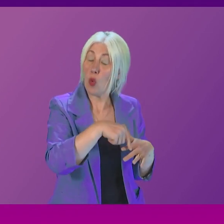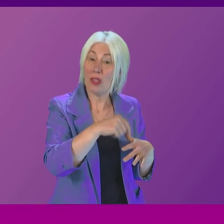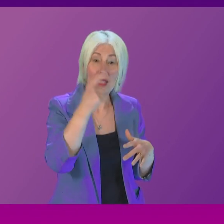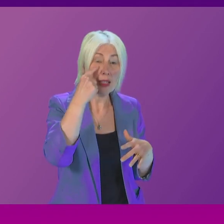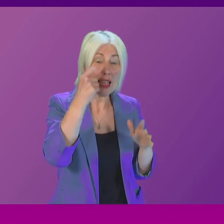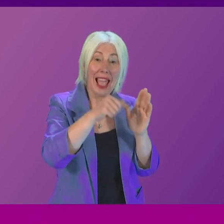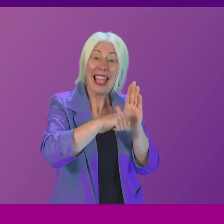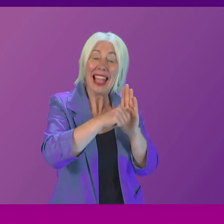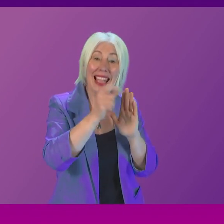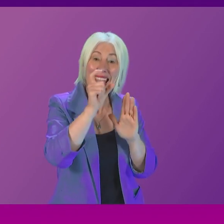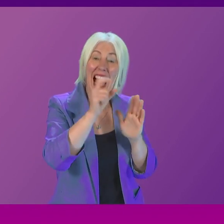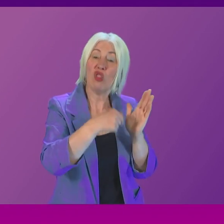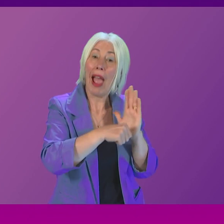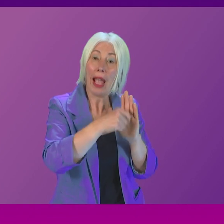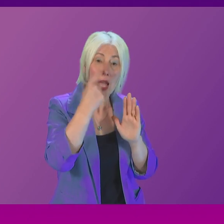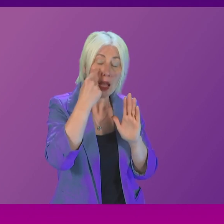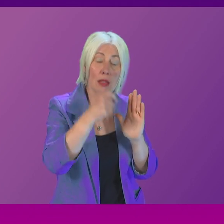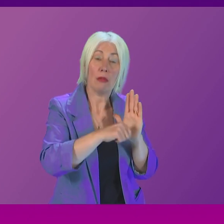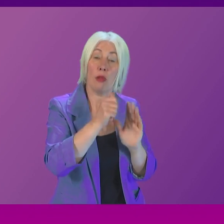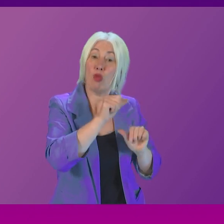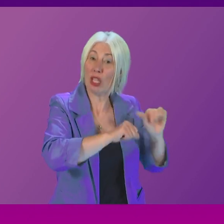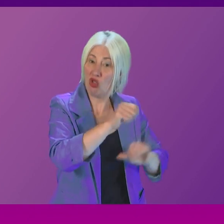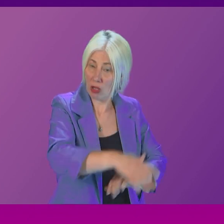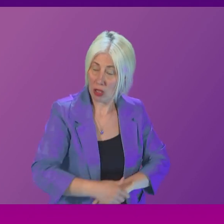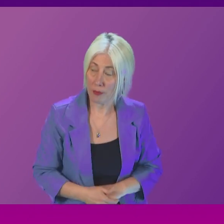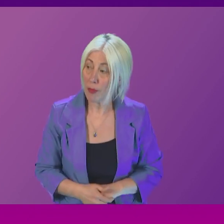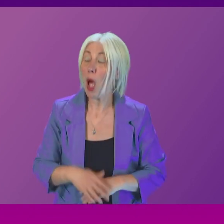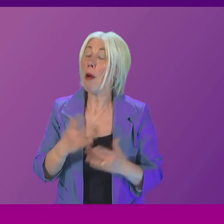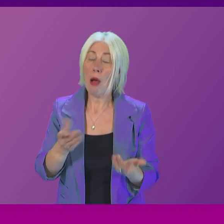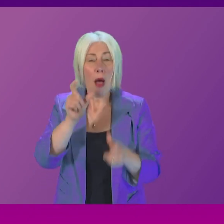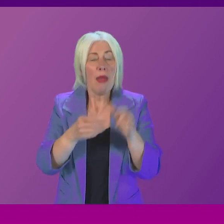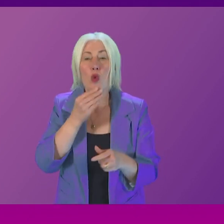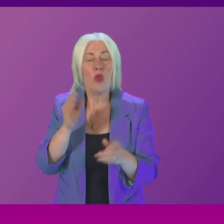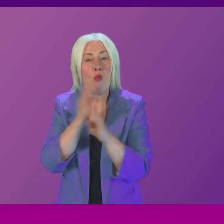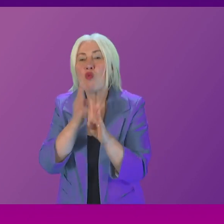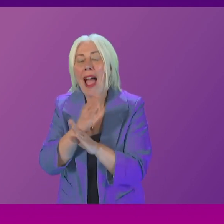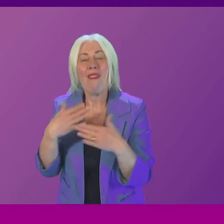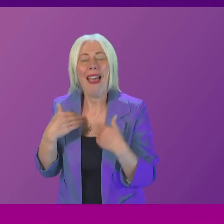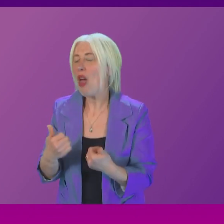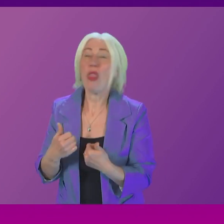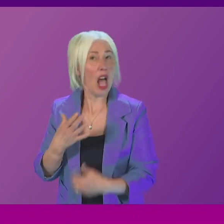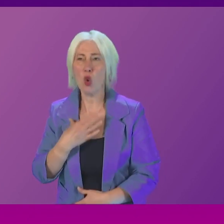We are investing in that additional capacity. When it comes to the use of private healthcare, I do not want anybody to feel that their only